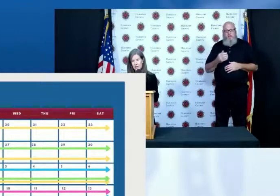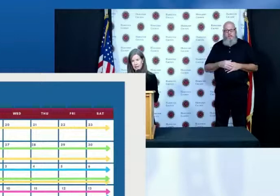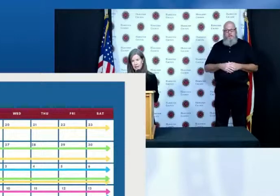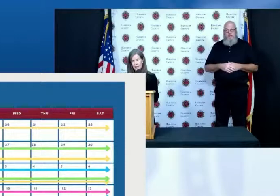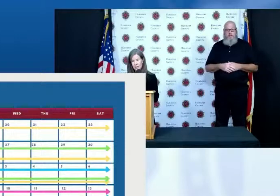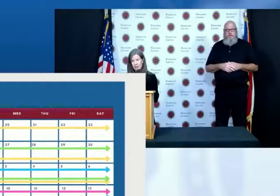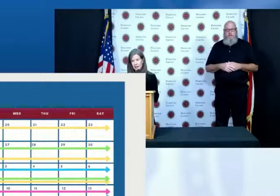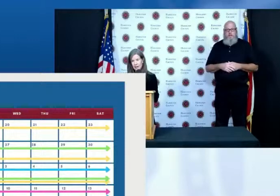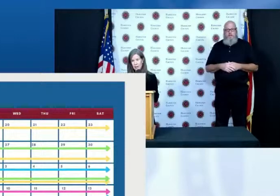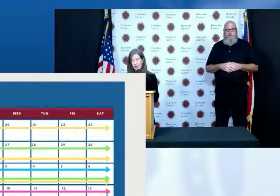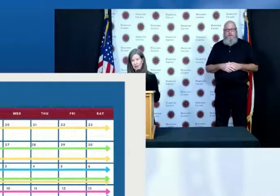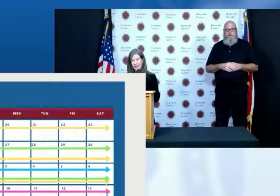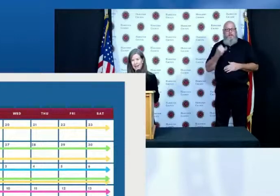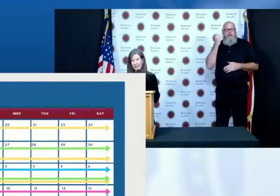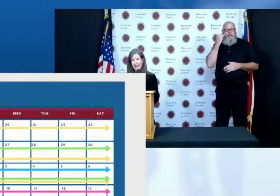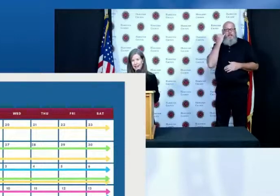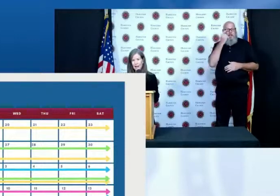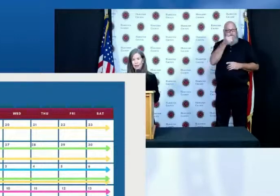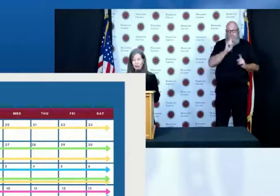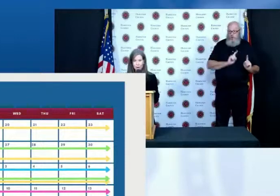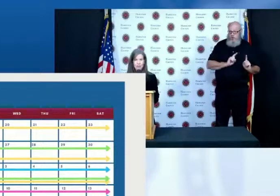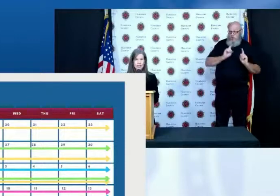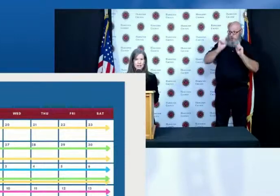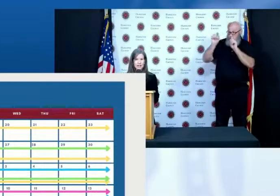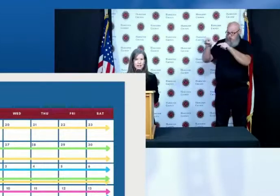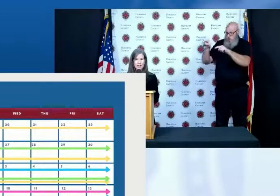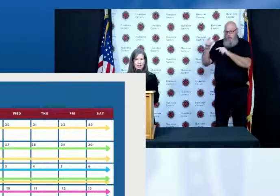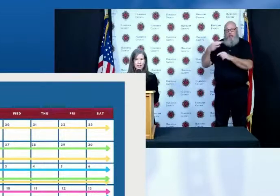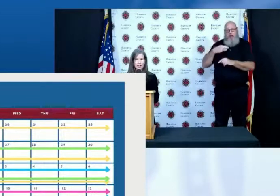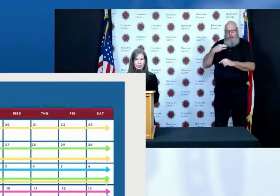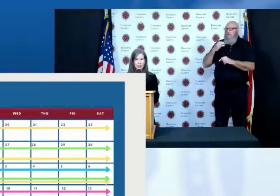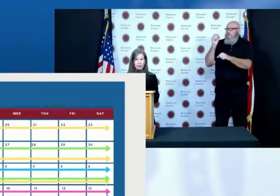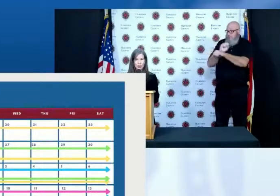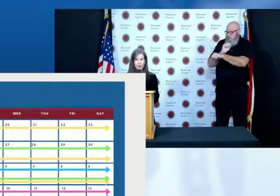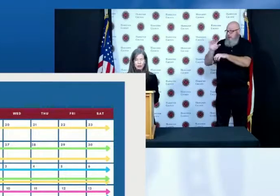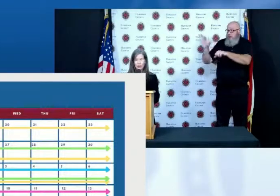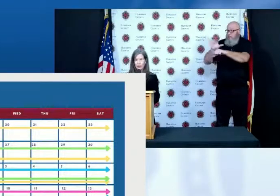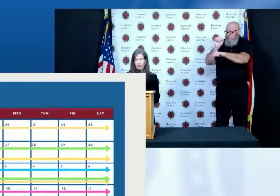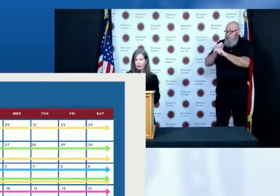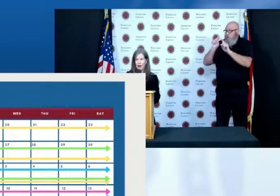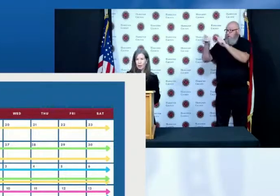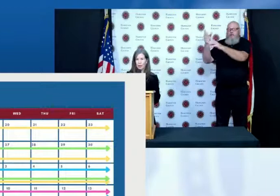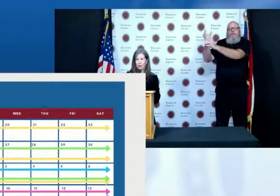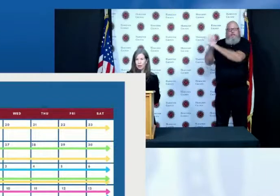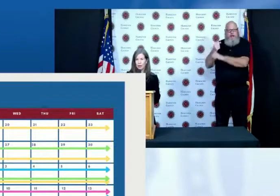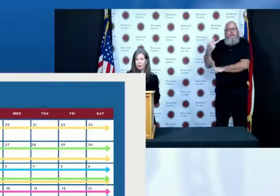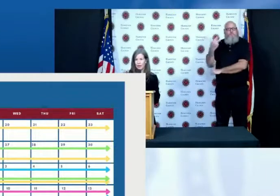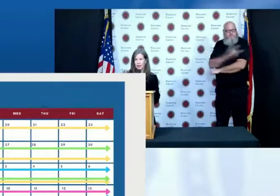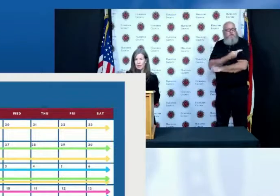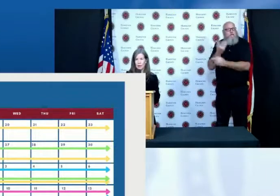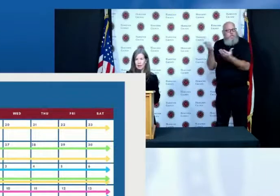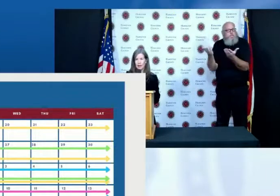in Hamilton County because we're not getting enough doses to allow for these populations